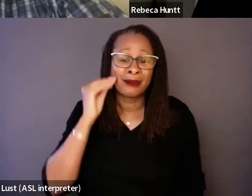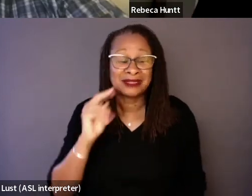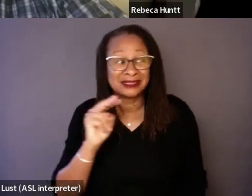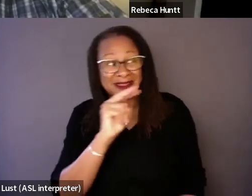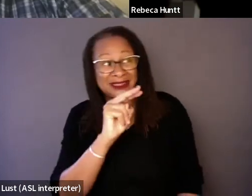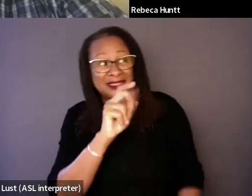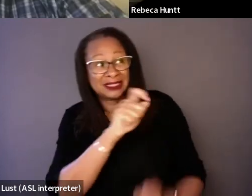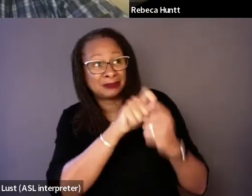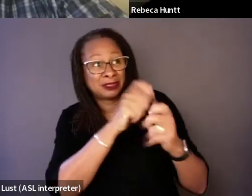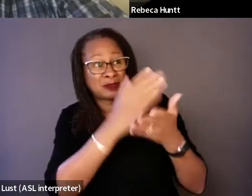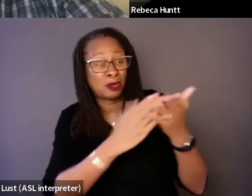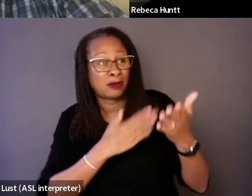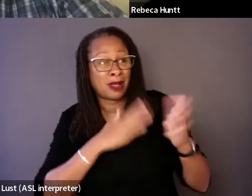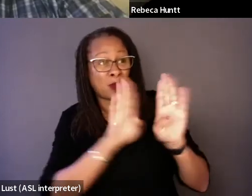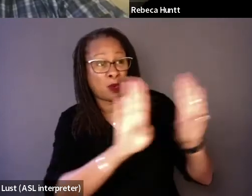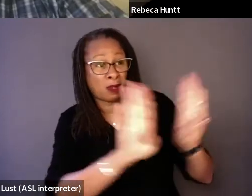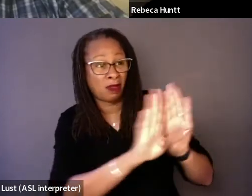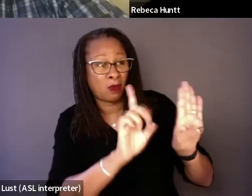where I look often and can remember those details.